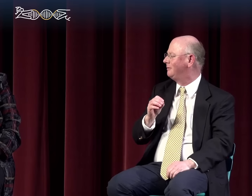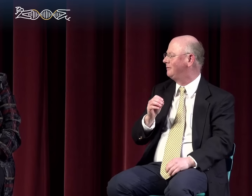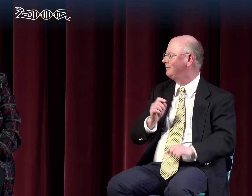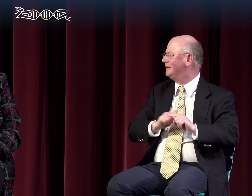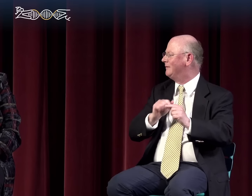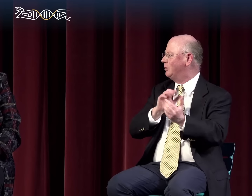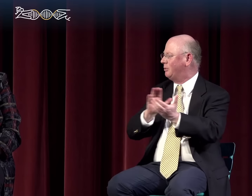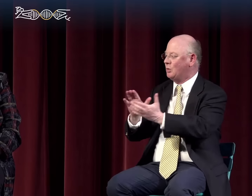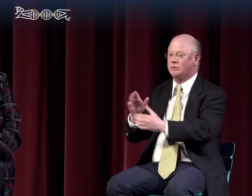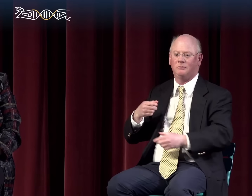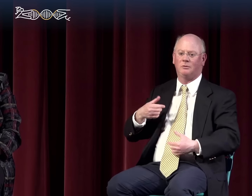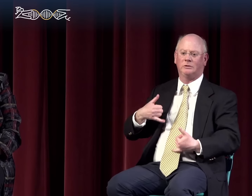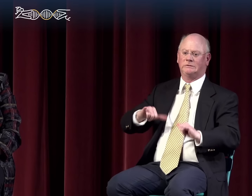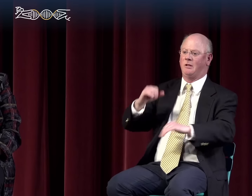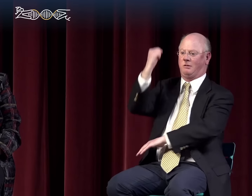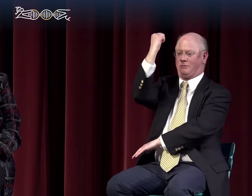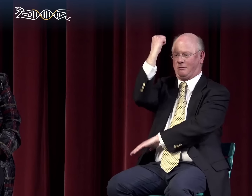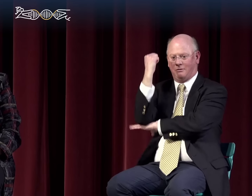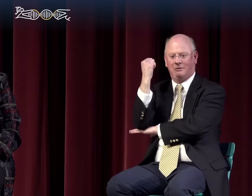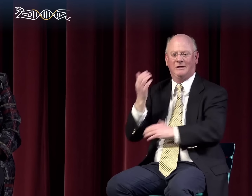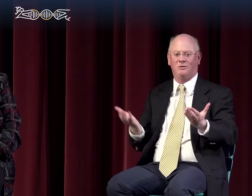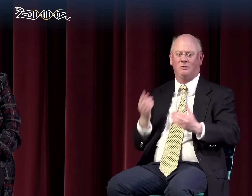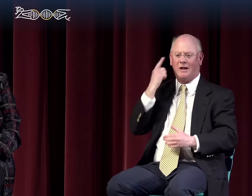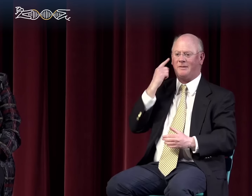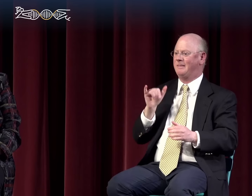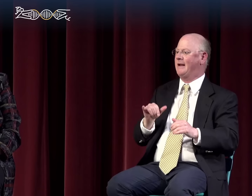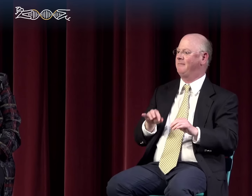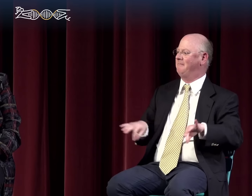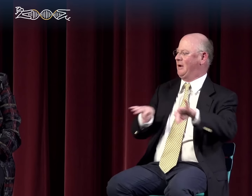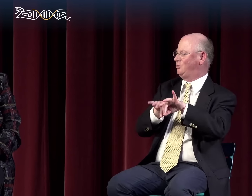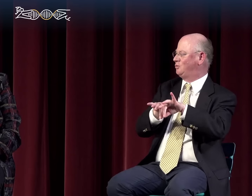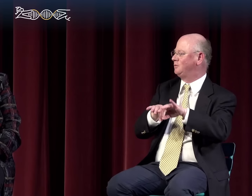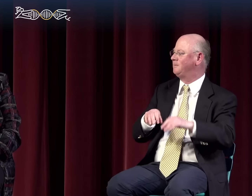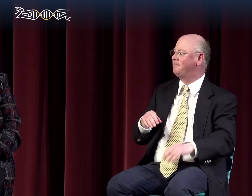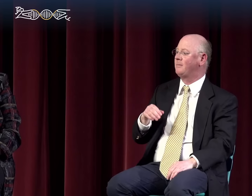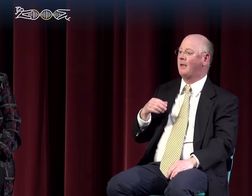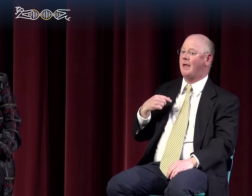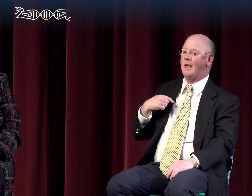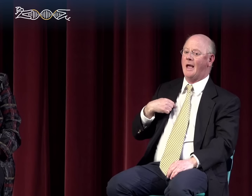approaches to get rid of deafness we yet persist, that is critical.